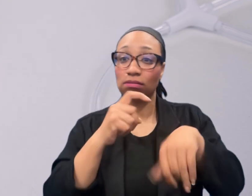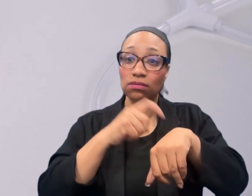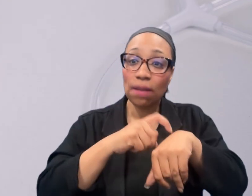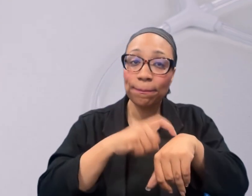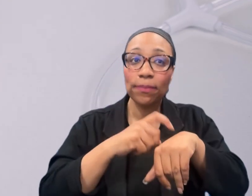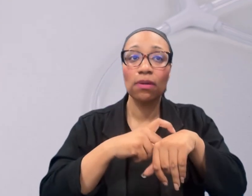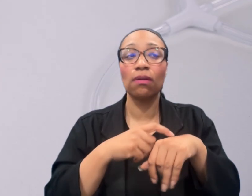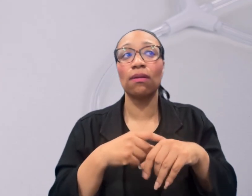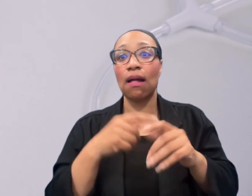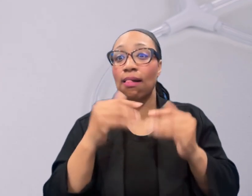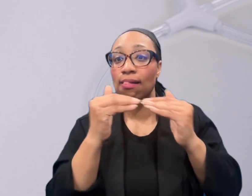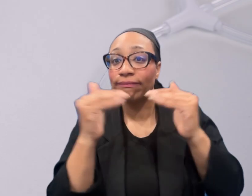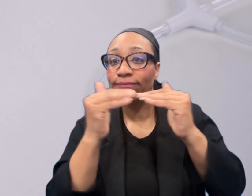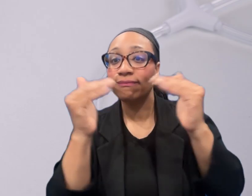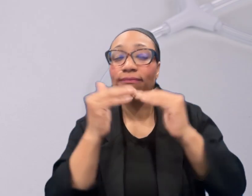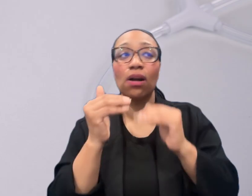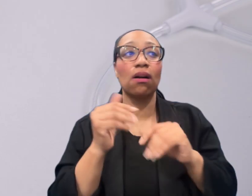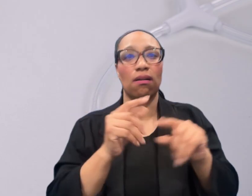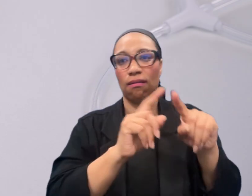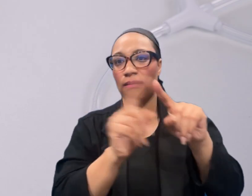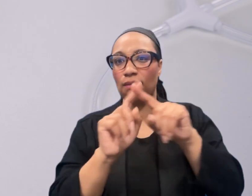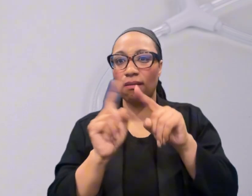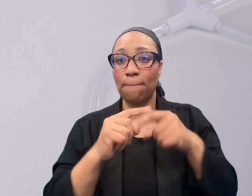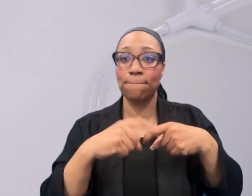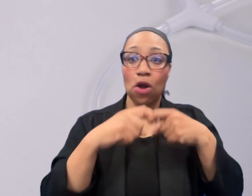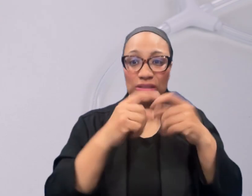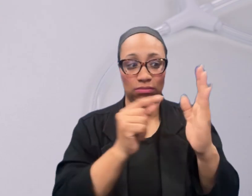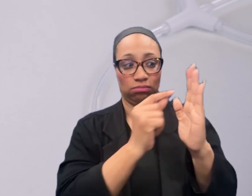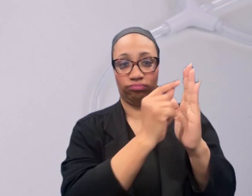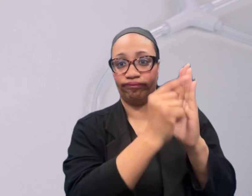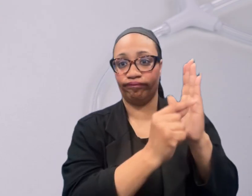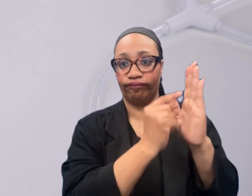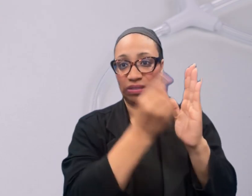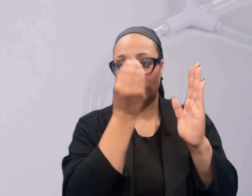So, what you're going to do is you're going to start in the two droplet mode for stimulation.